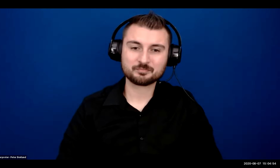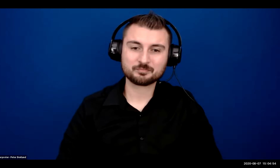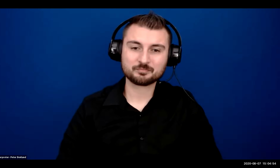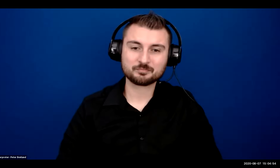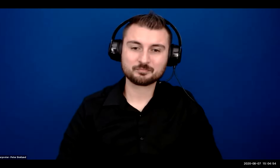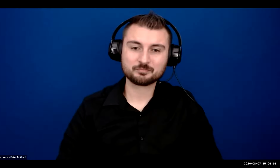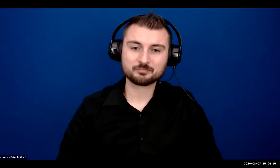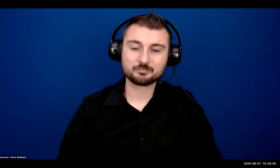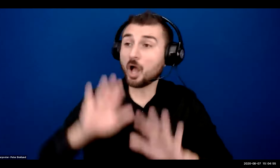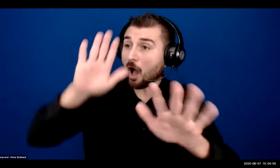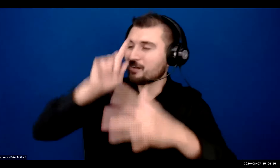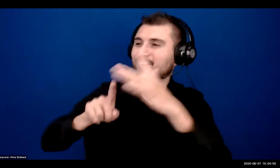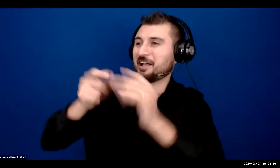That's okay if it comes back to you put it in the chat.